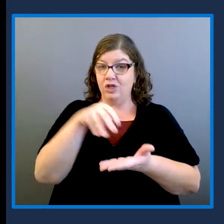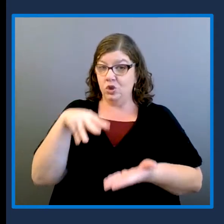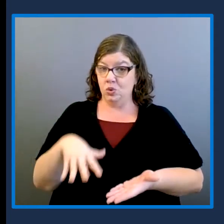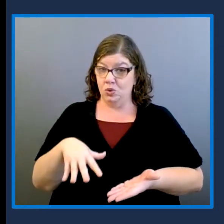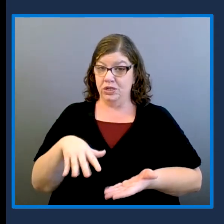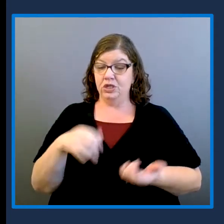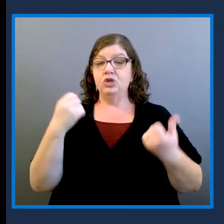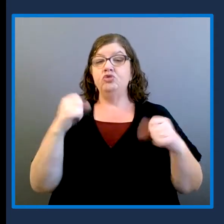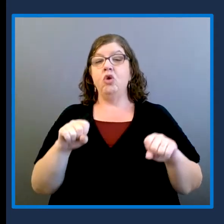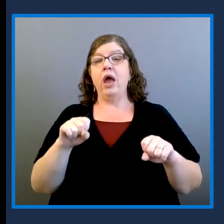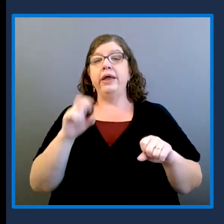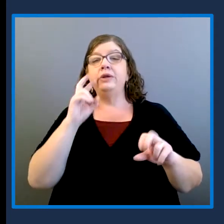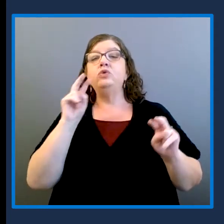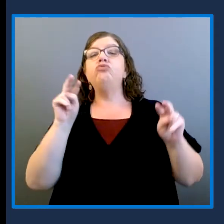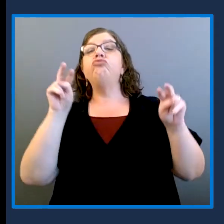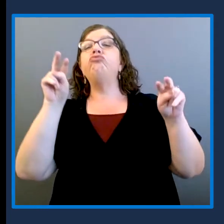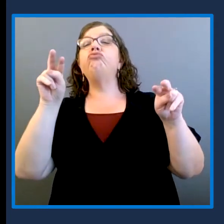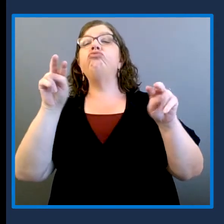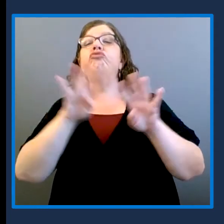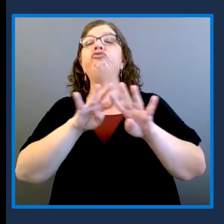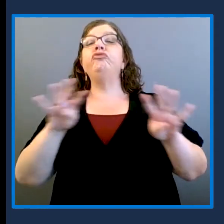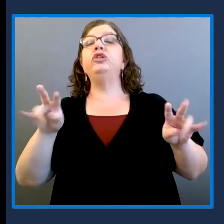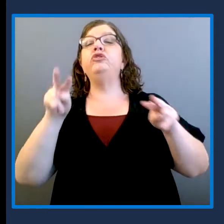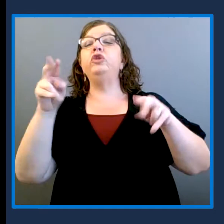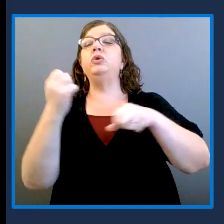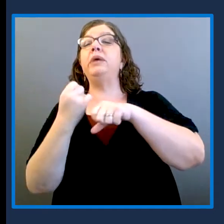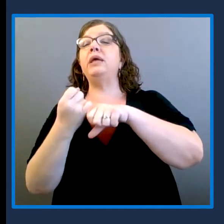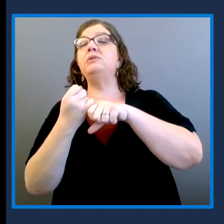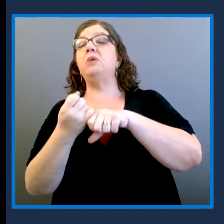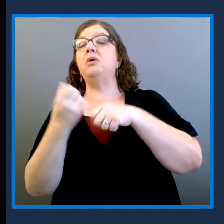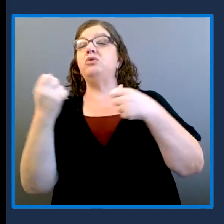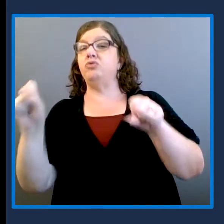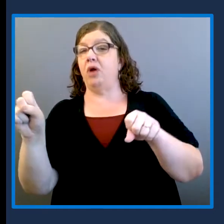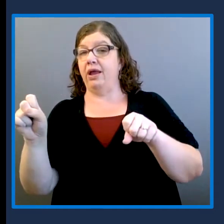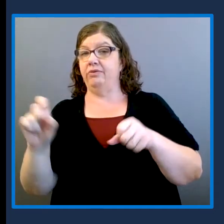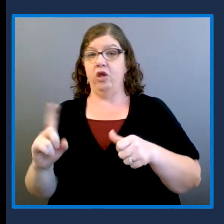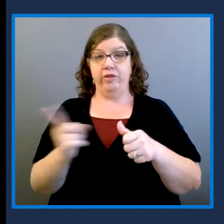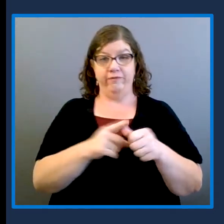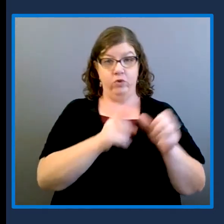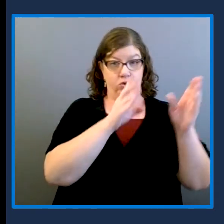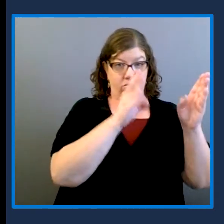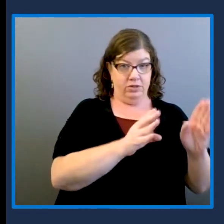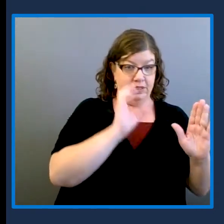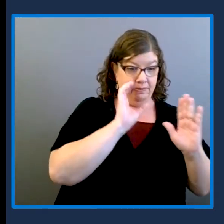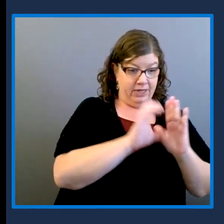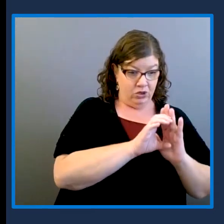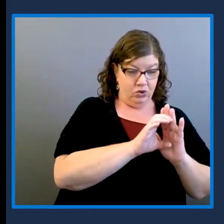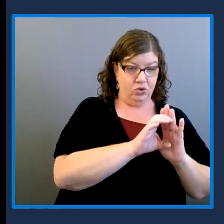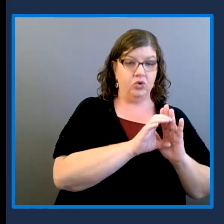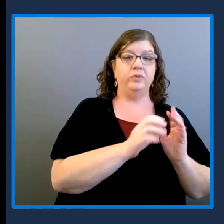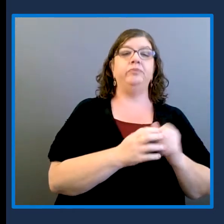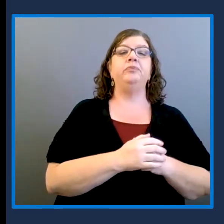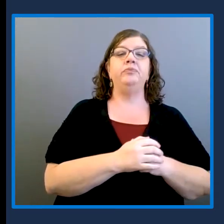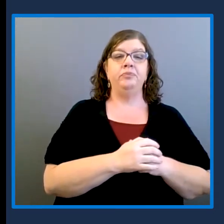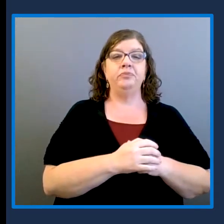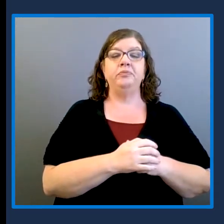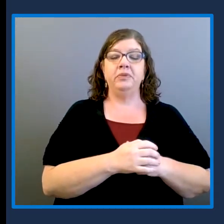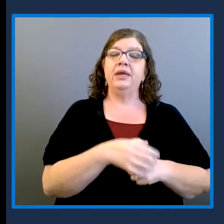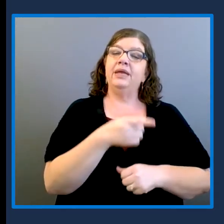of students who are trying to view a baseball game and so in the first image we see that